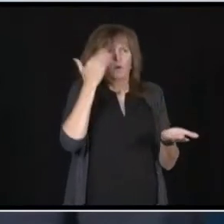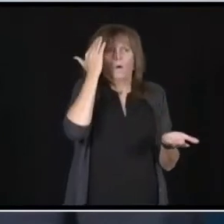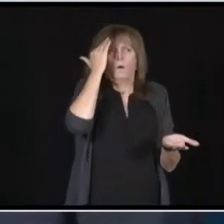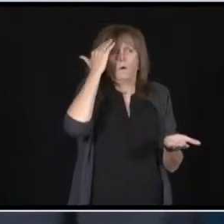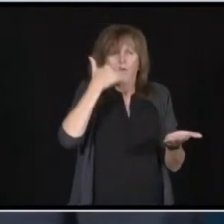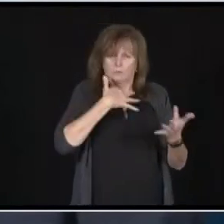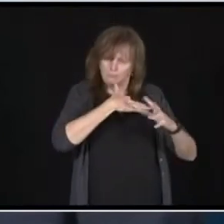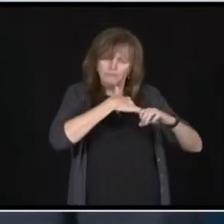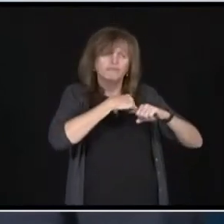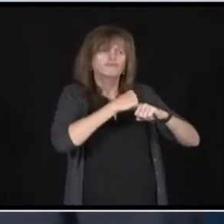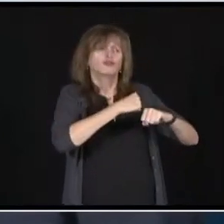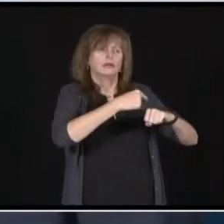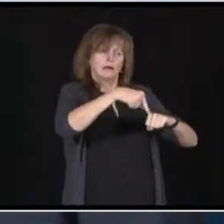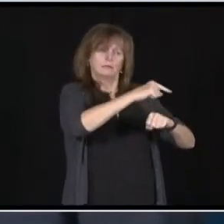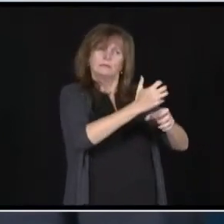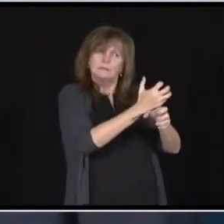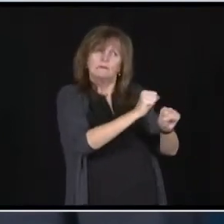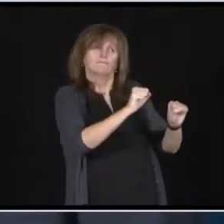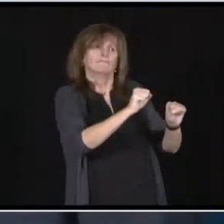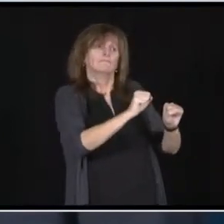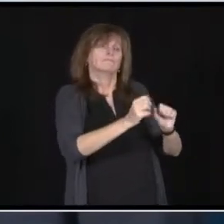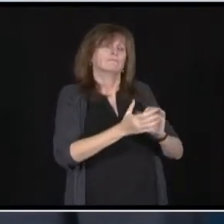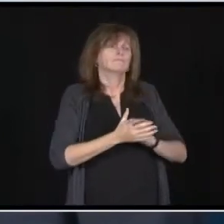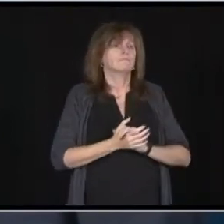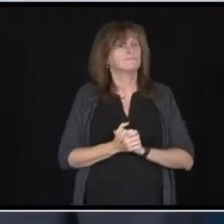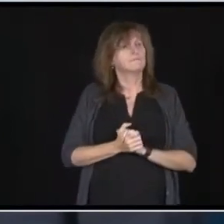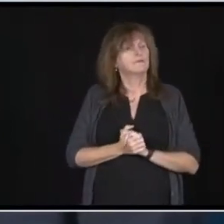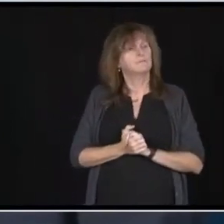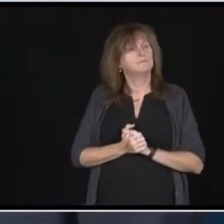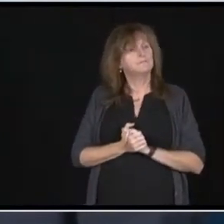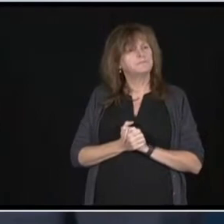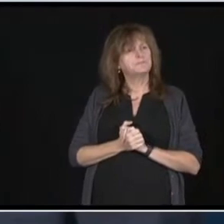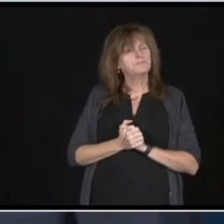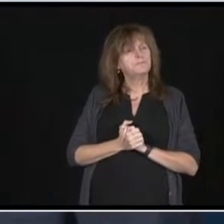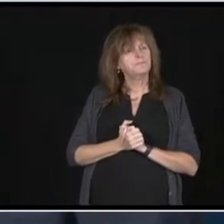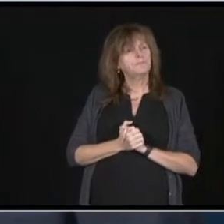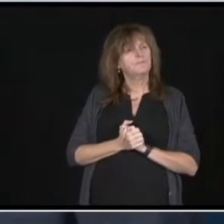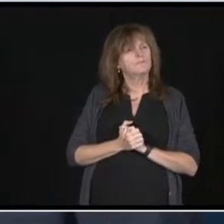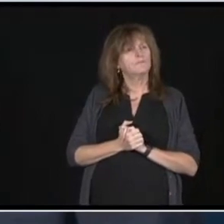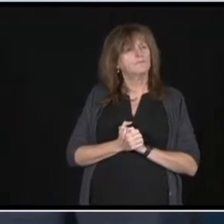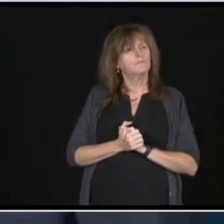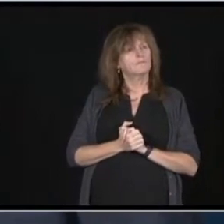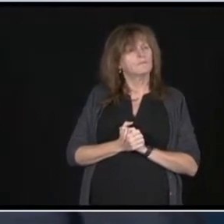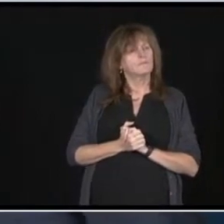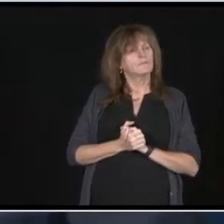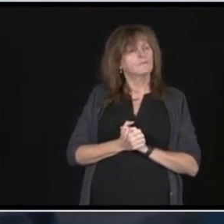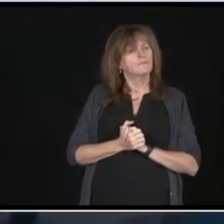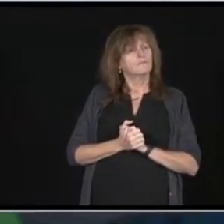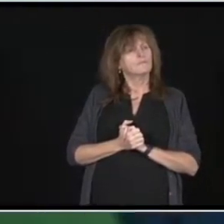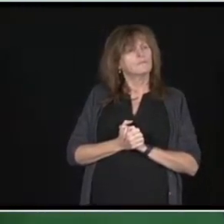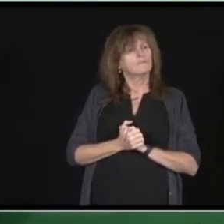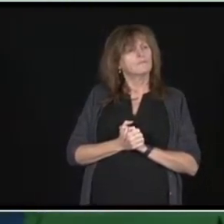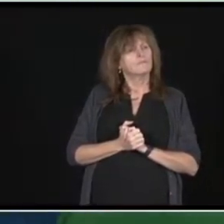Because we know that those people are very vulnerable and we want to make sure that they can be protected and Say. Congregate living